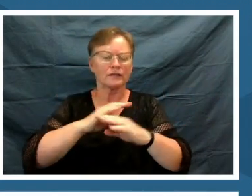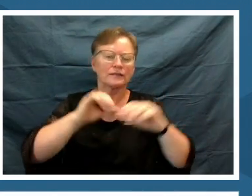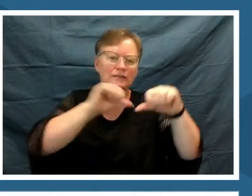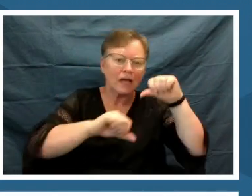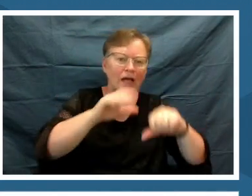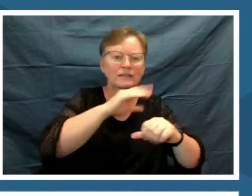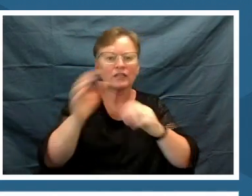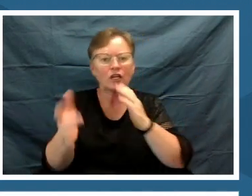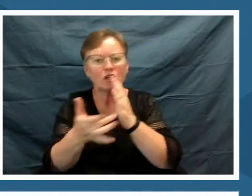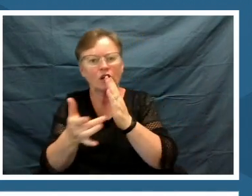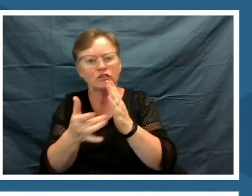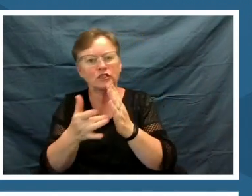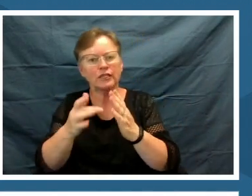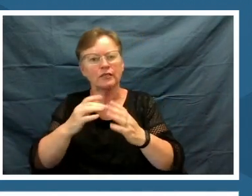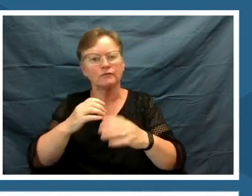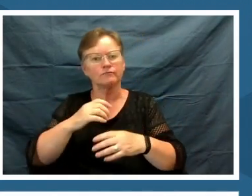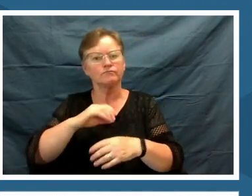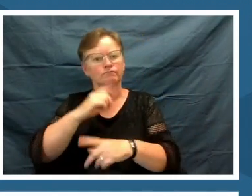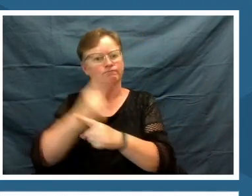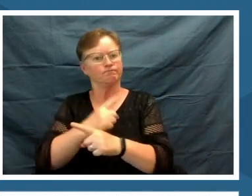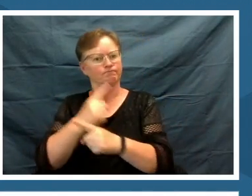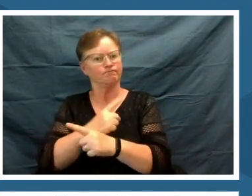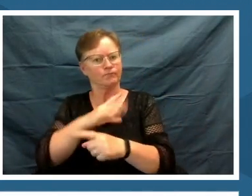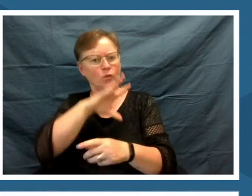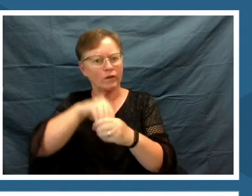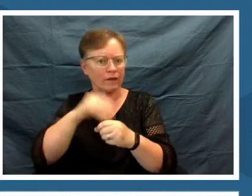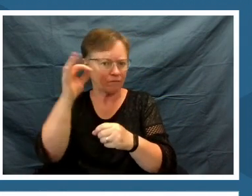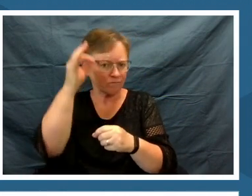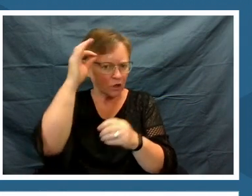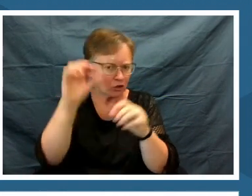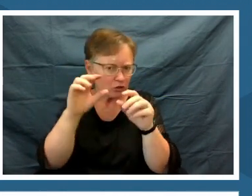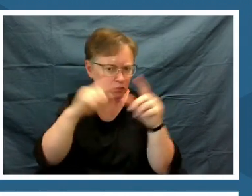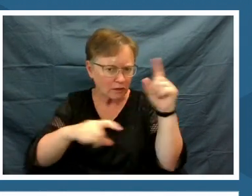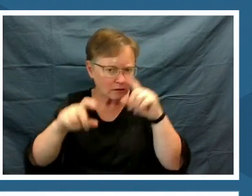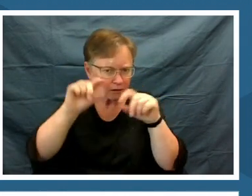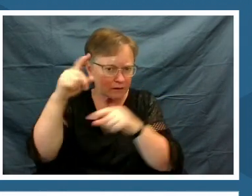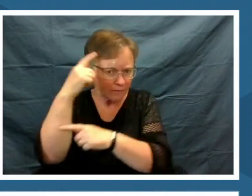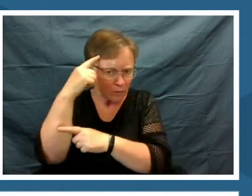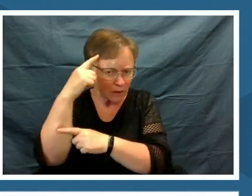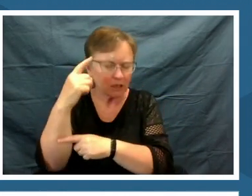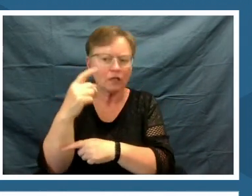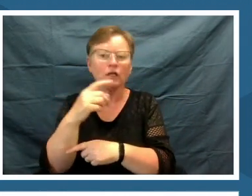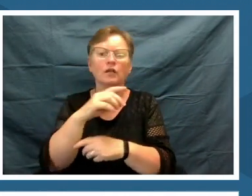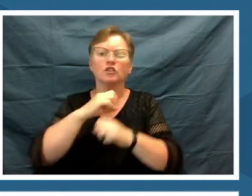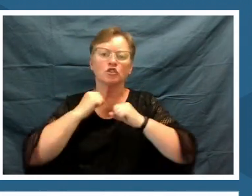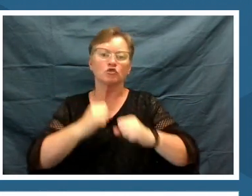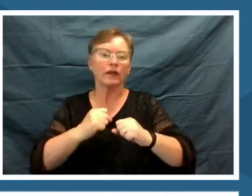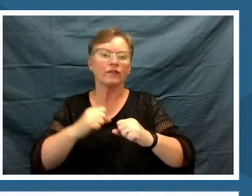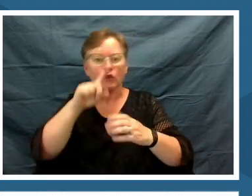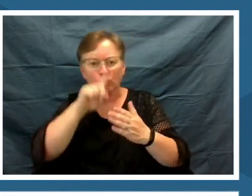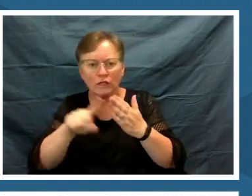stem fields to strengthen the us research infrastructure and its security